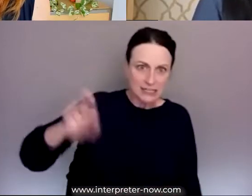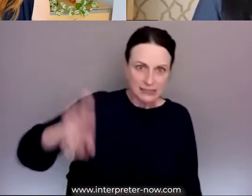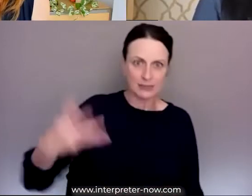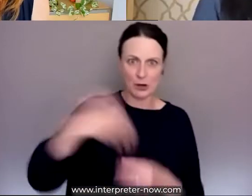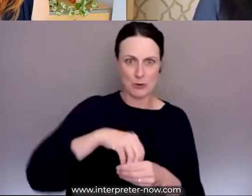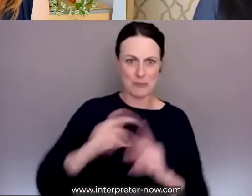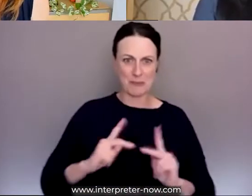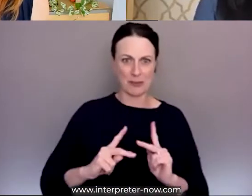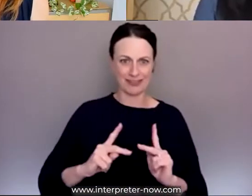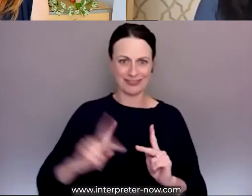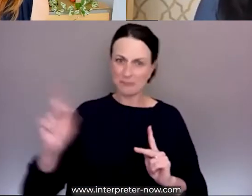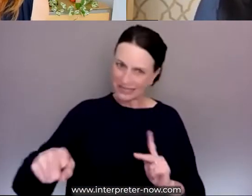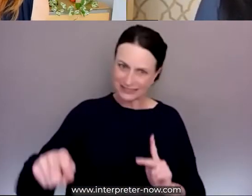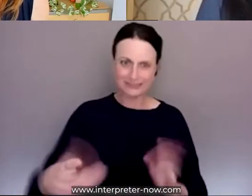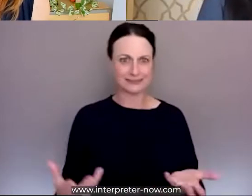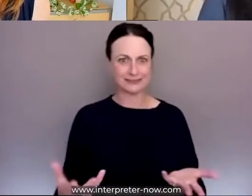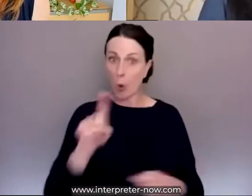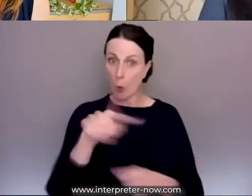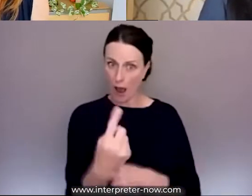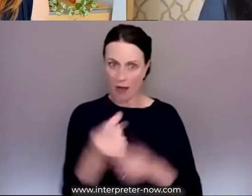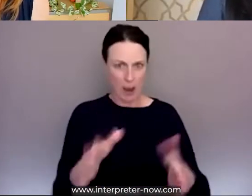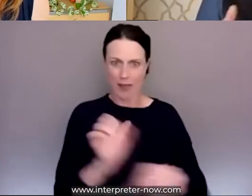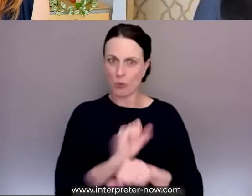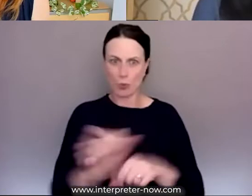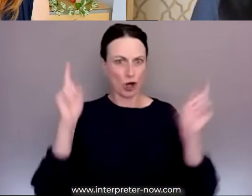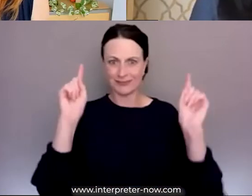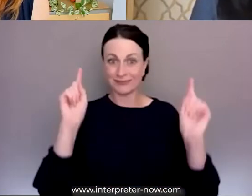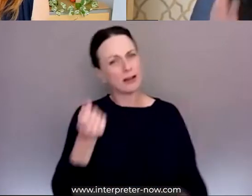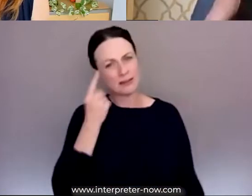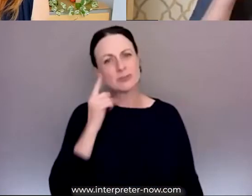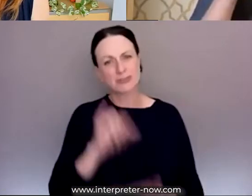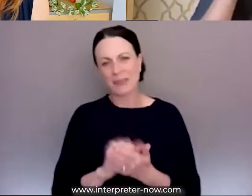And it's the only thing that does work. And you can understand that in a business.